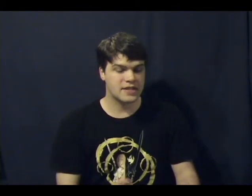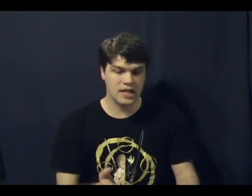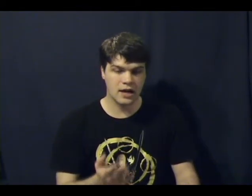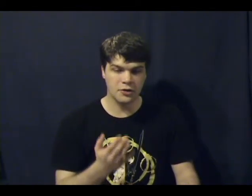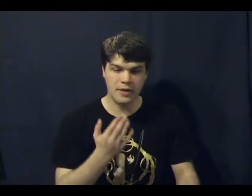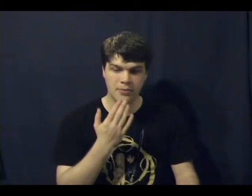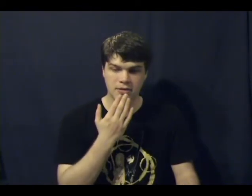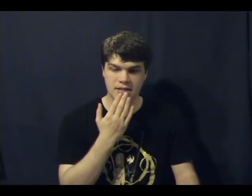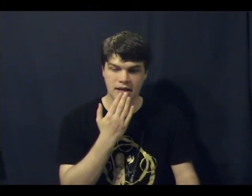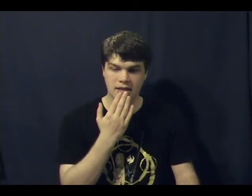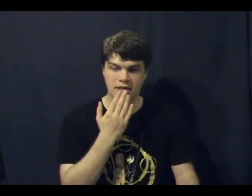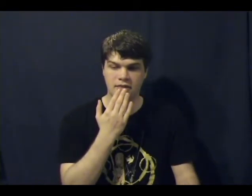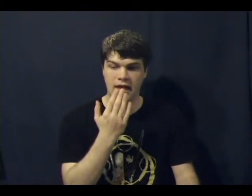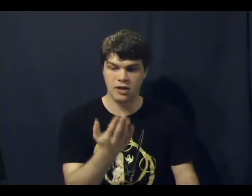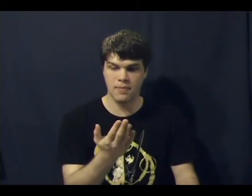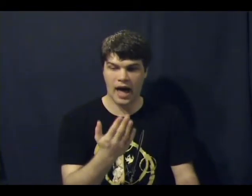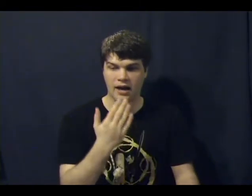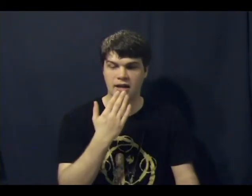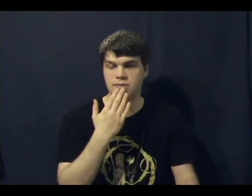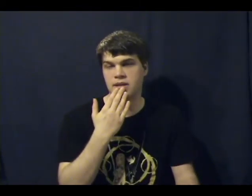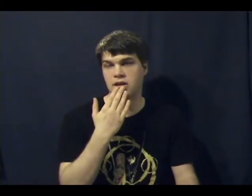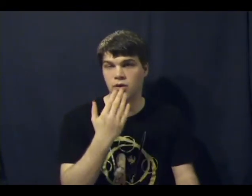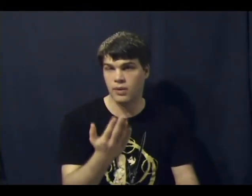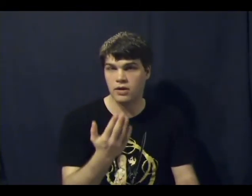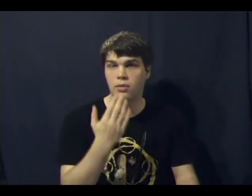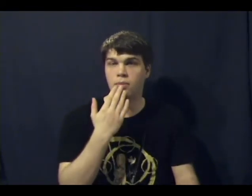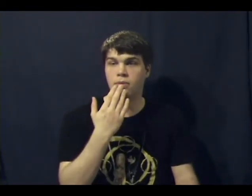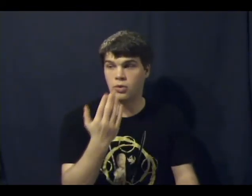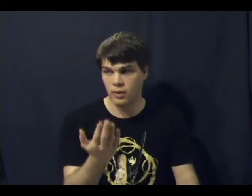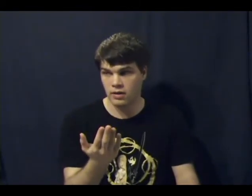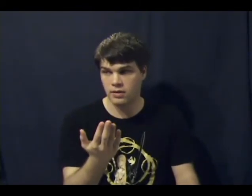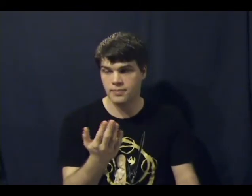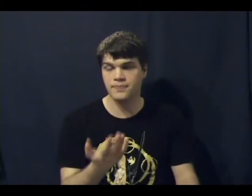I've seen other people sign the thank you back as being you're welcome, you're welcome.